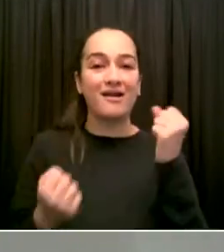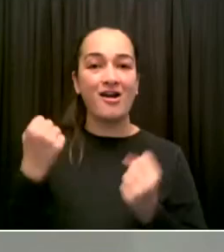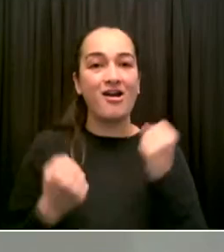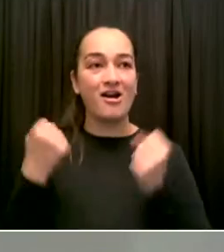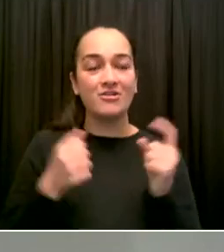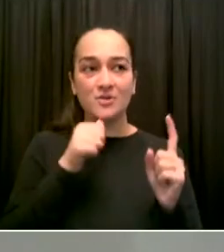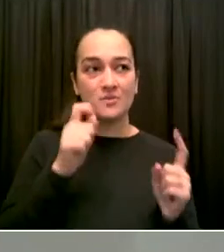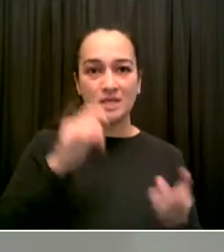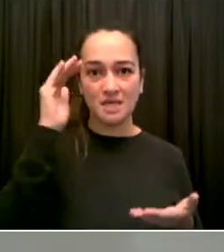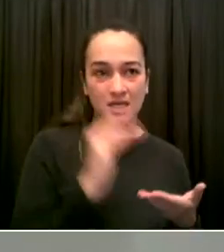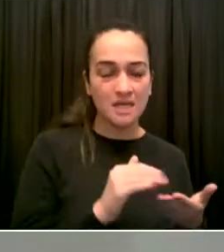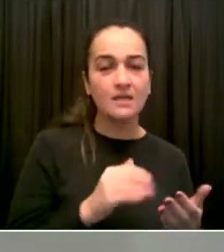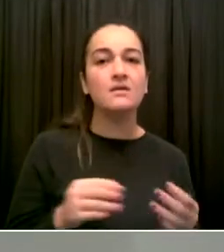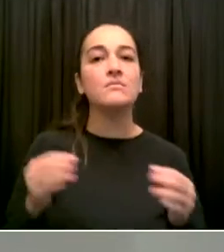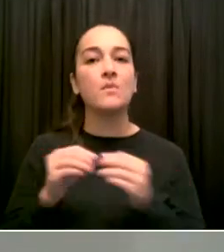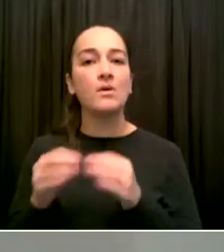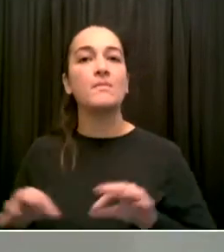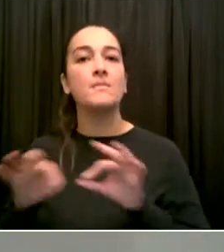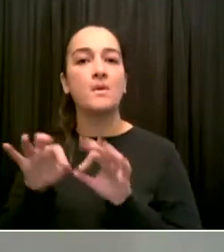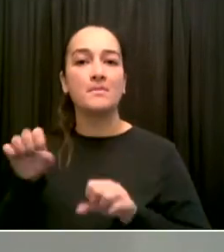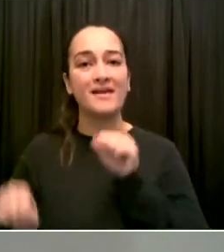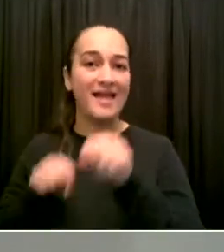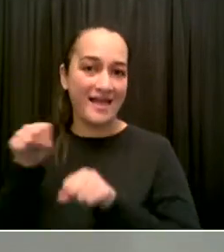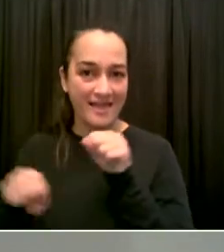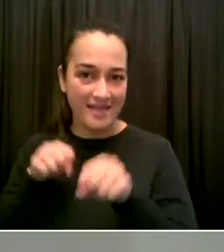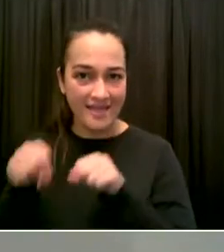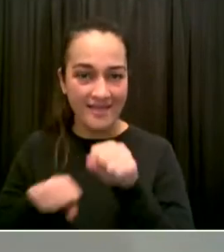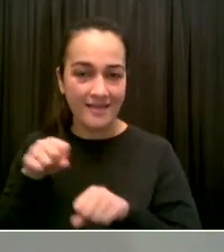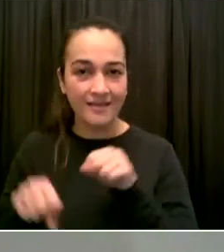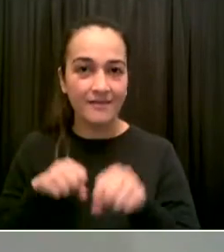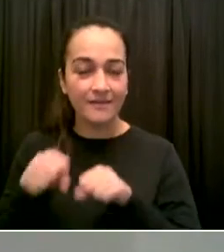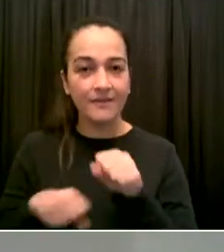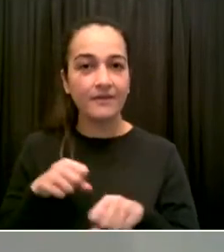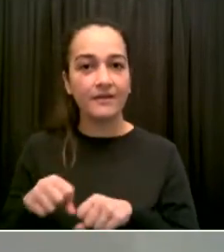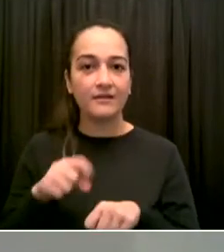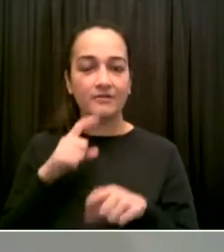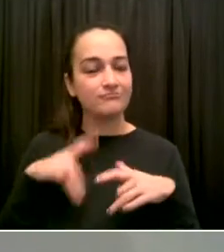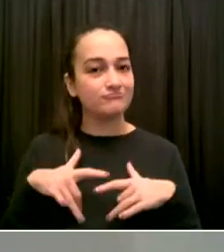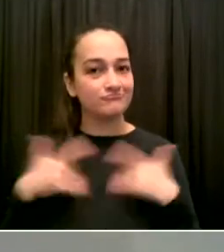TRANSFORMATION THAT THIS